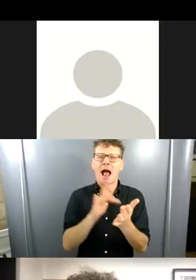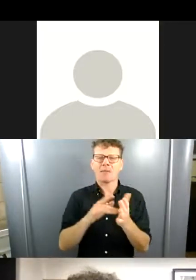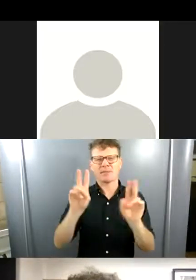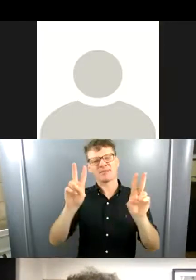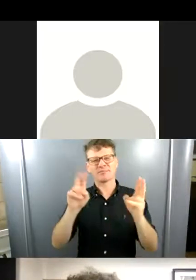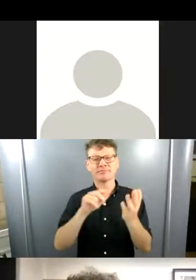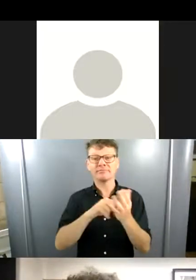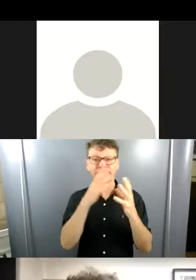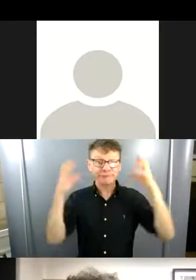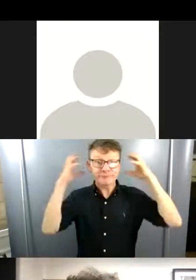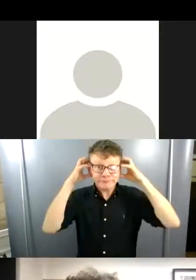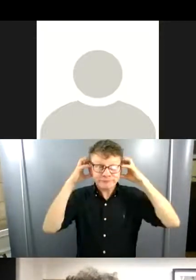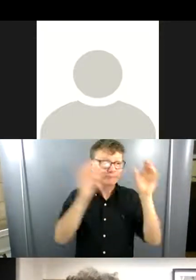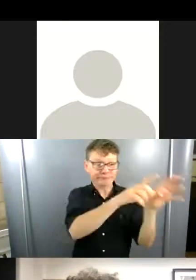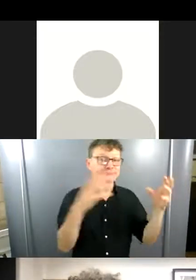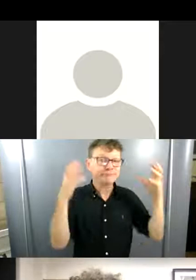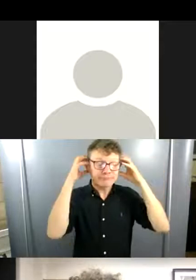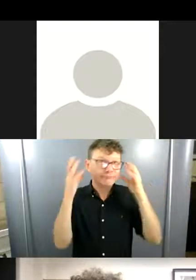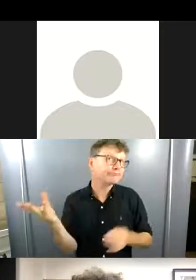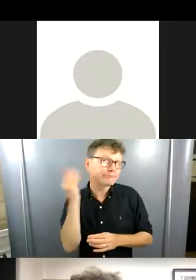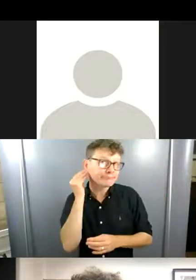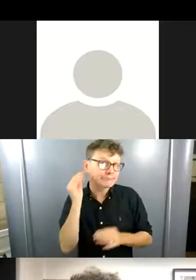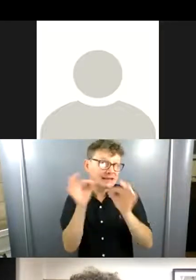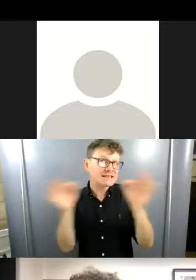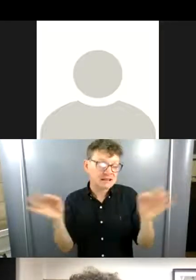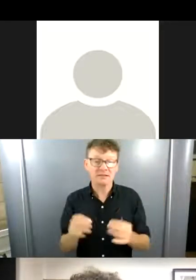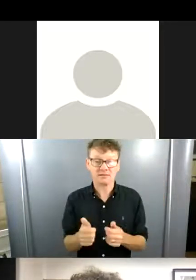these sentences and after each sentence they have to press that's grammatical or